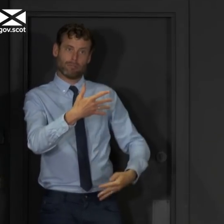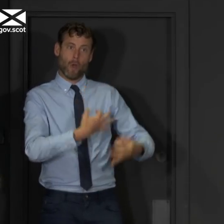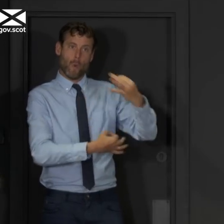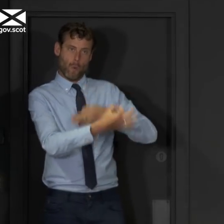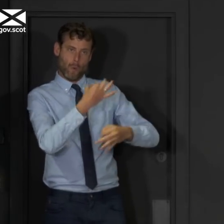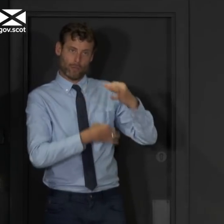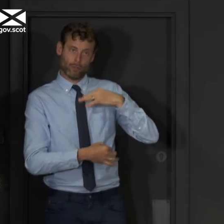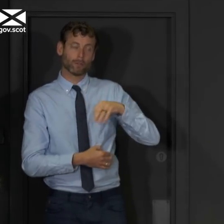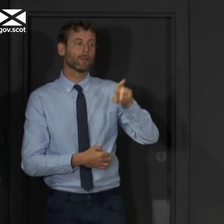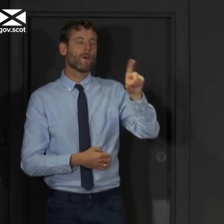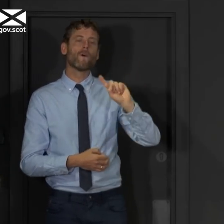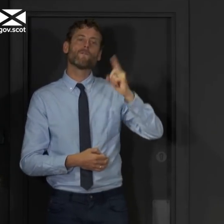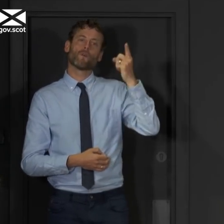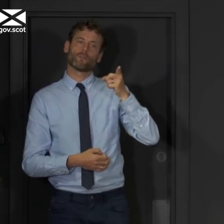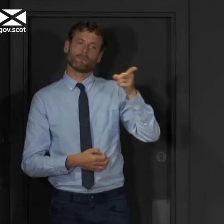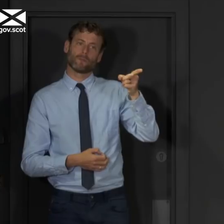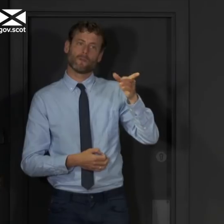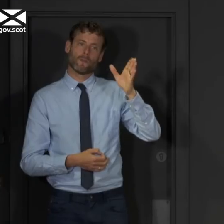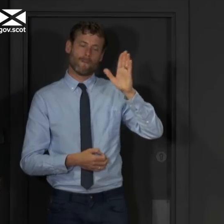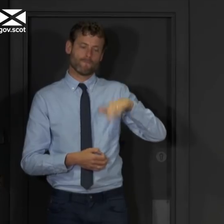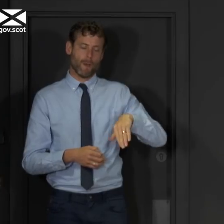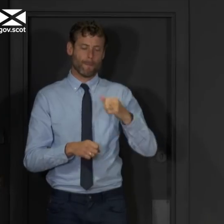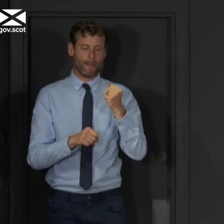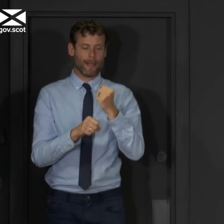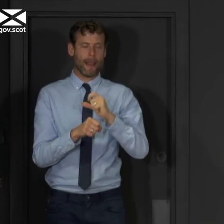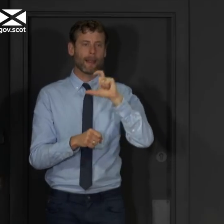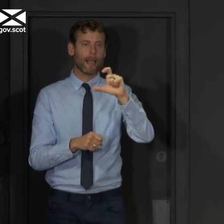The first one today comes from Glenn Campbell from BBC Scotland.